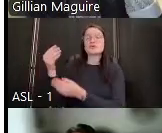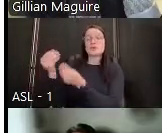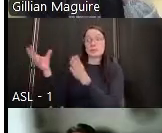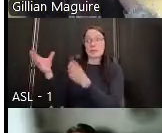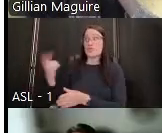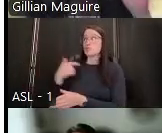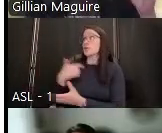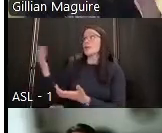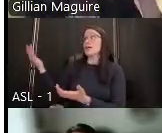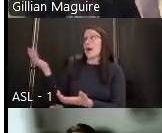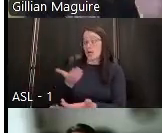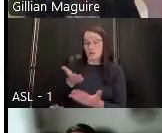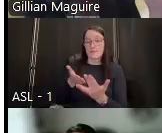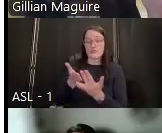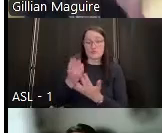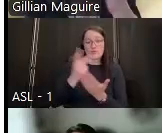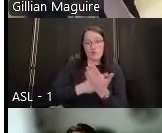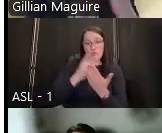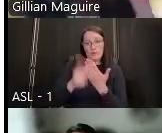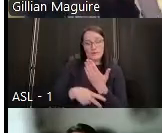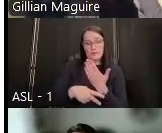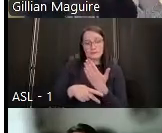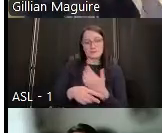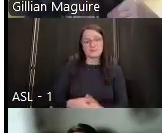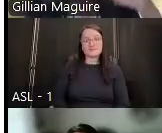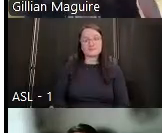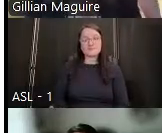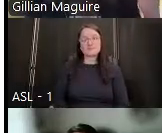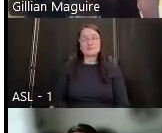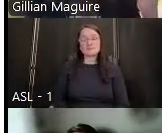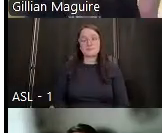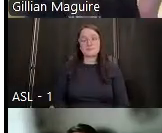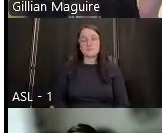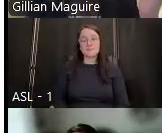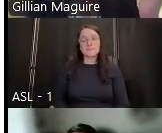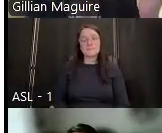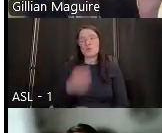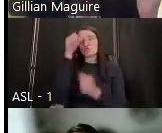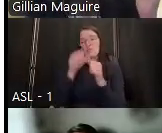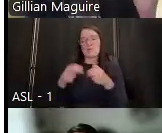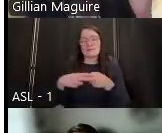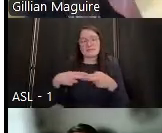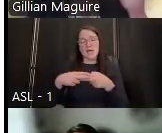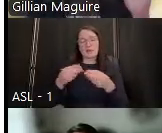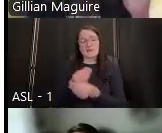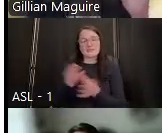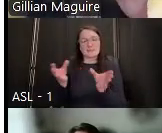the program. So on that particular slide, all of the listed suppliers are they're not Microsoft.